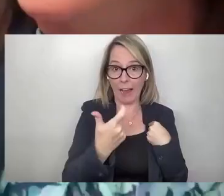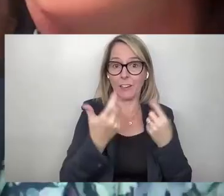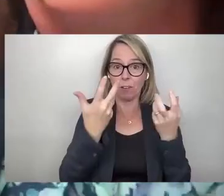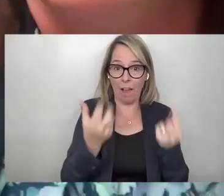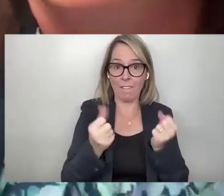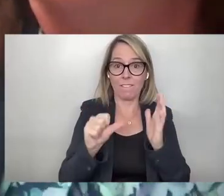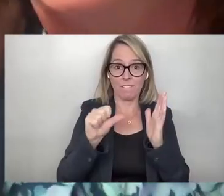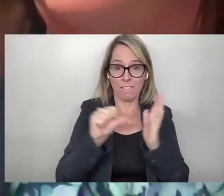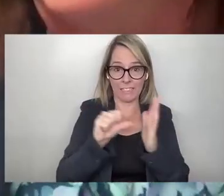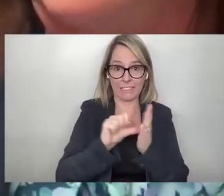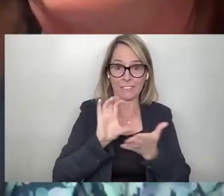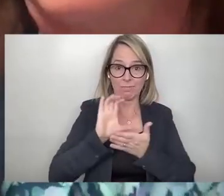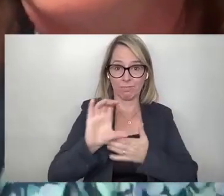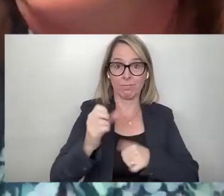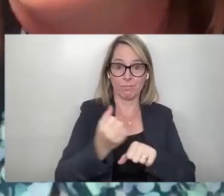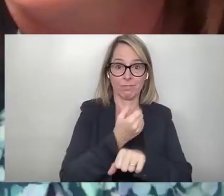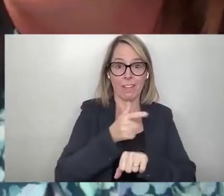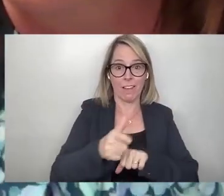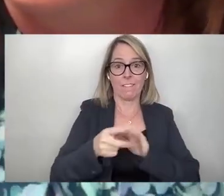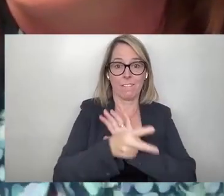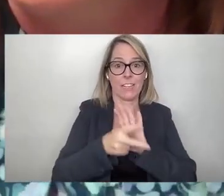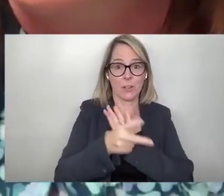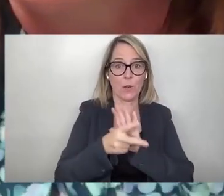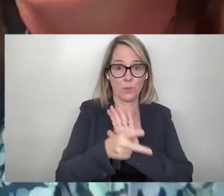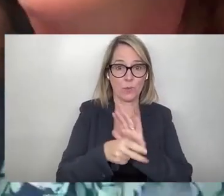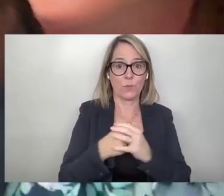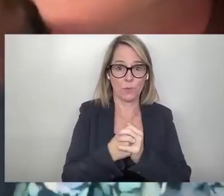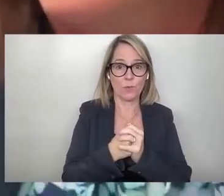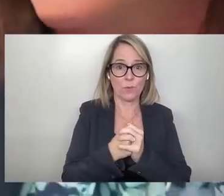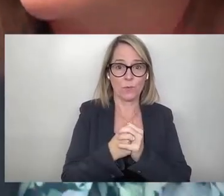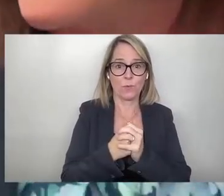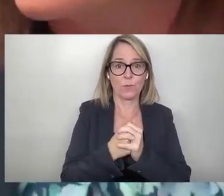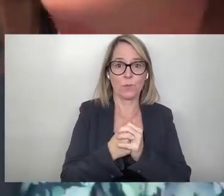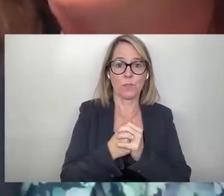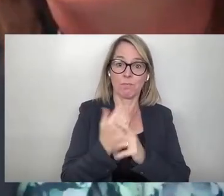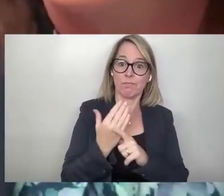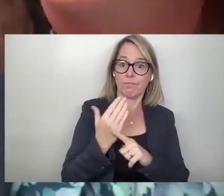funding to be able to produce this video. Before we had the funds for that though,